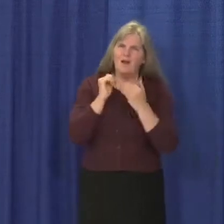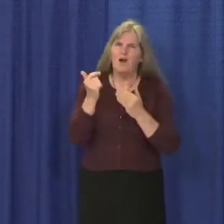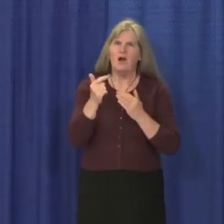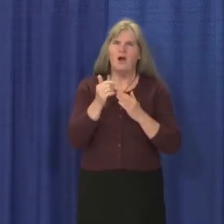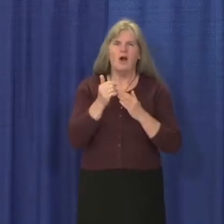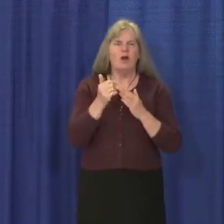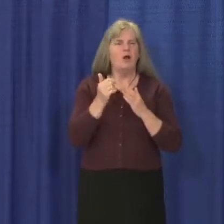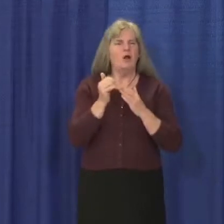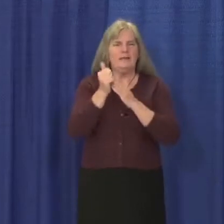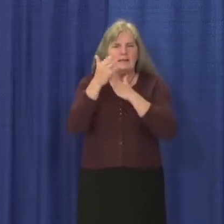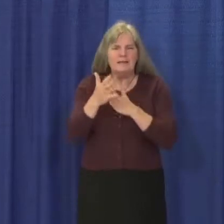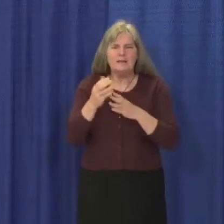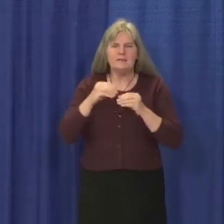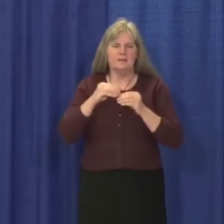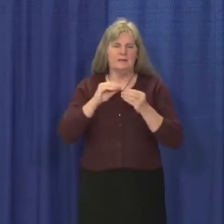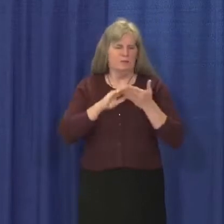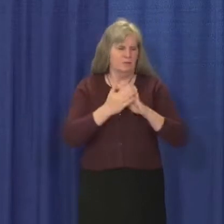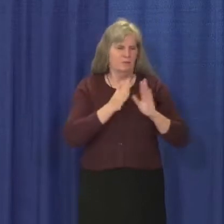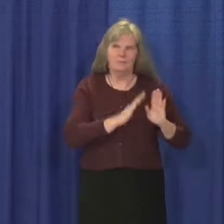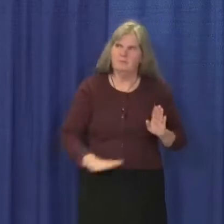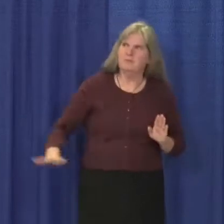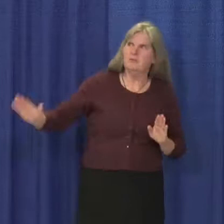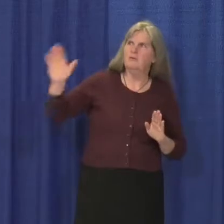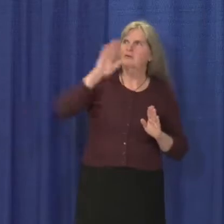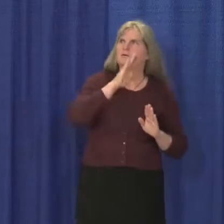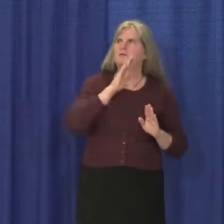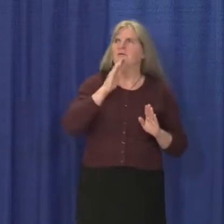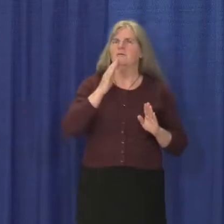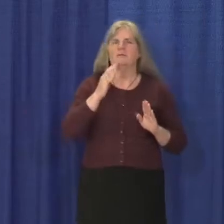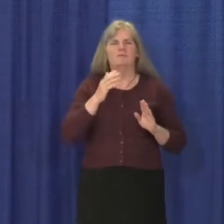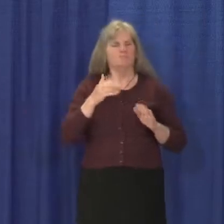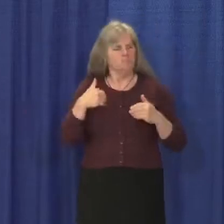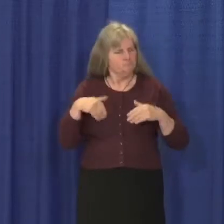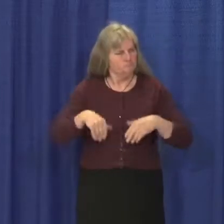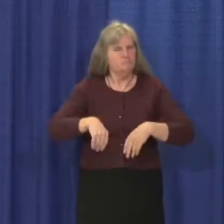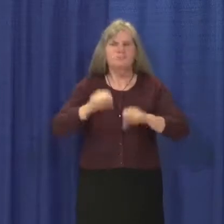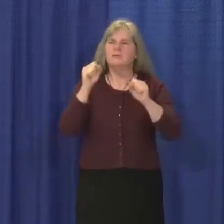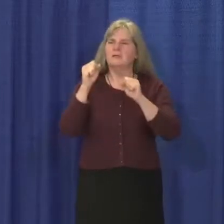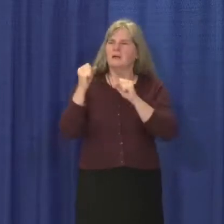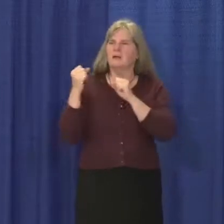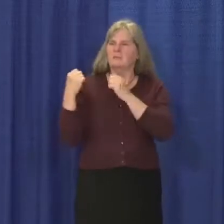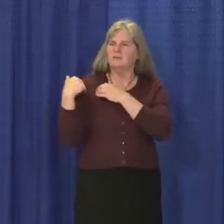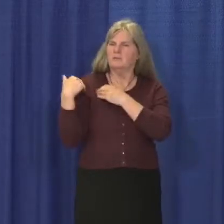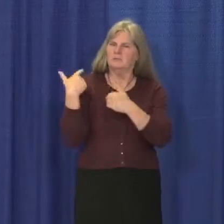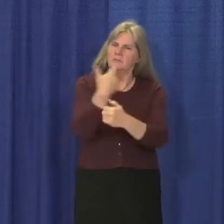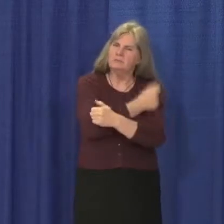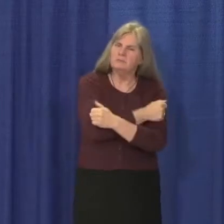in the community who talked about it and encouraged others